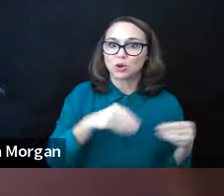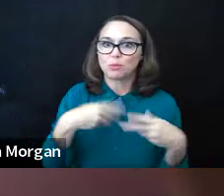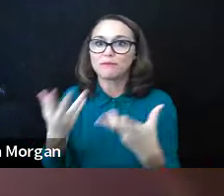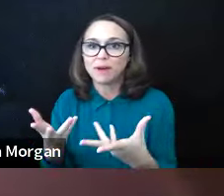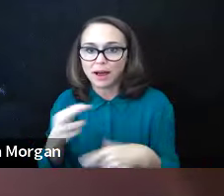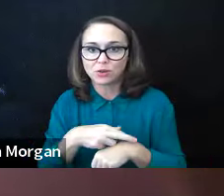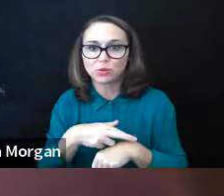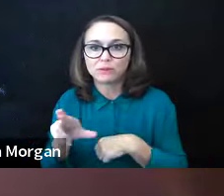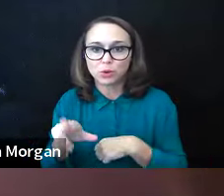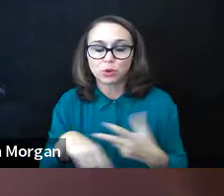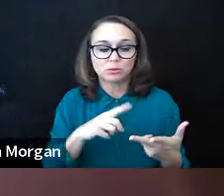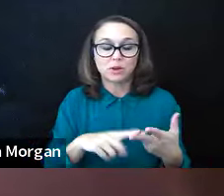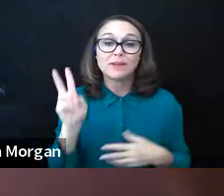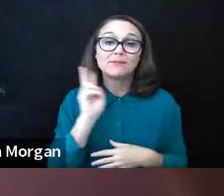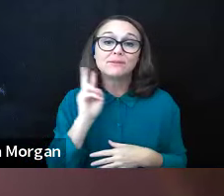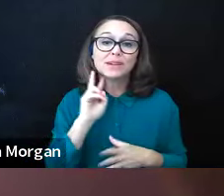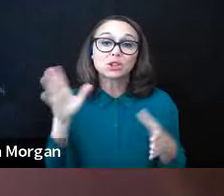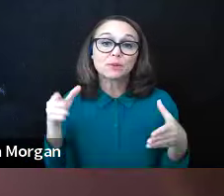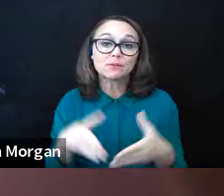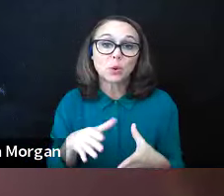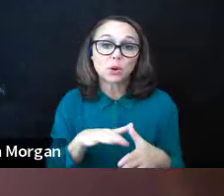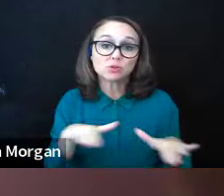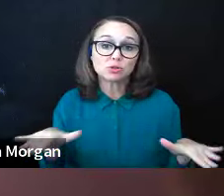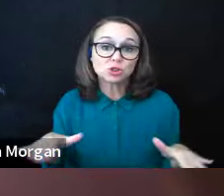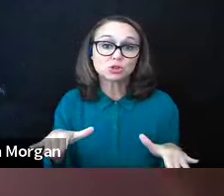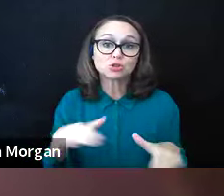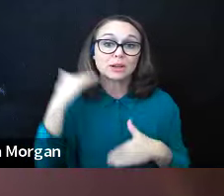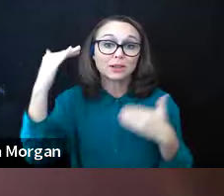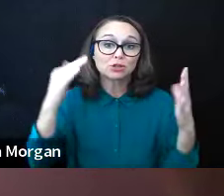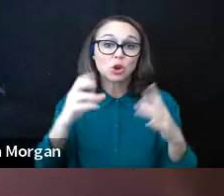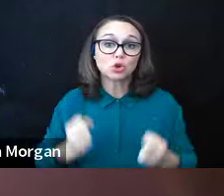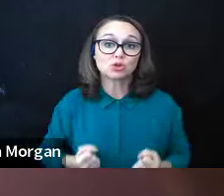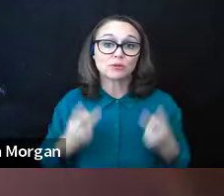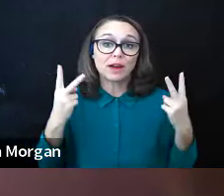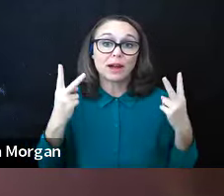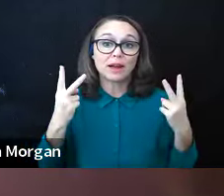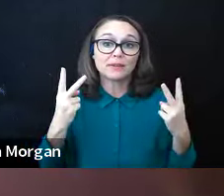victim-centered services for children and adult survivors of intimate partner violence, including